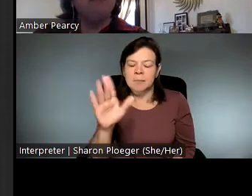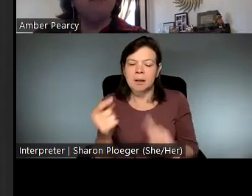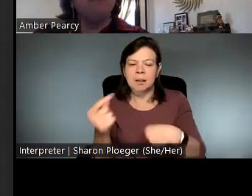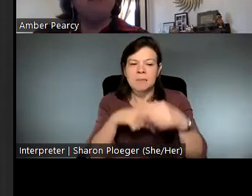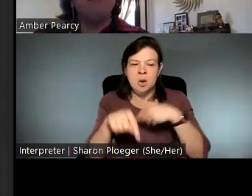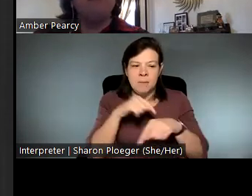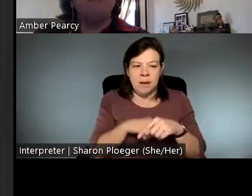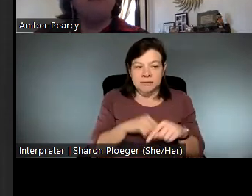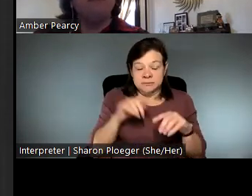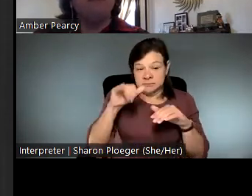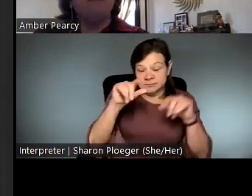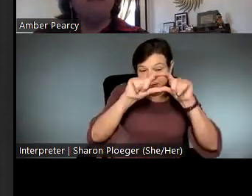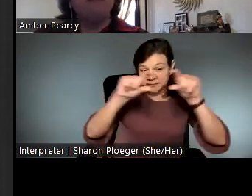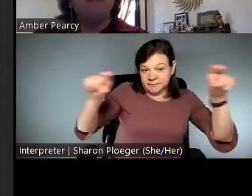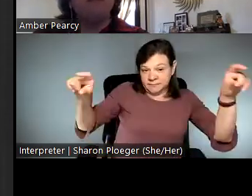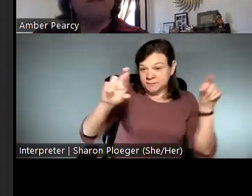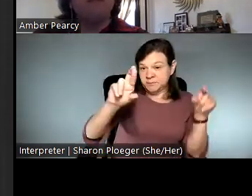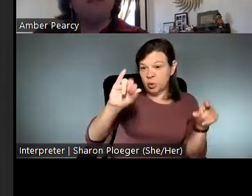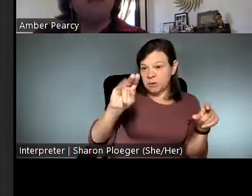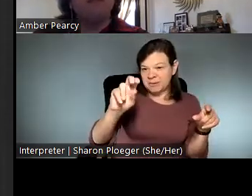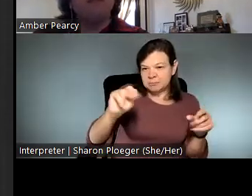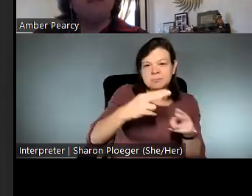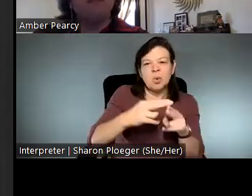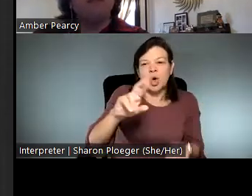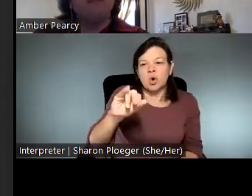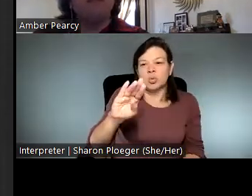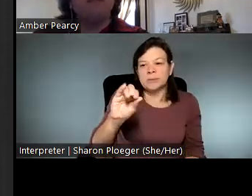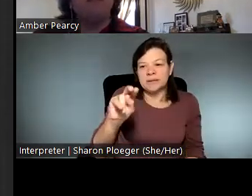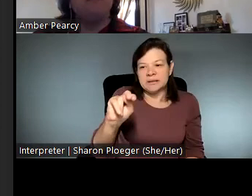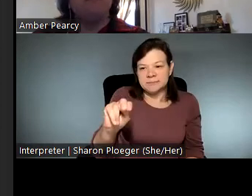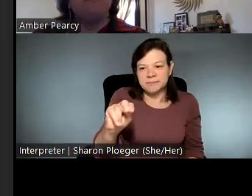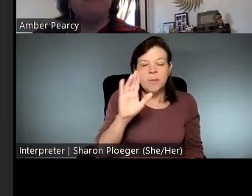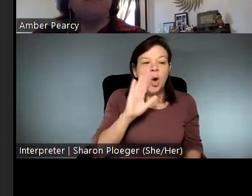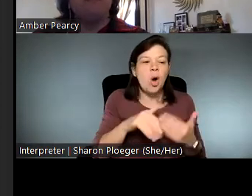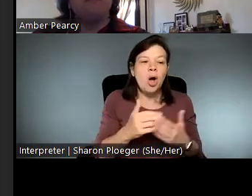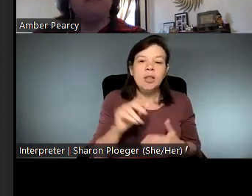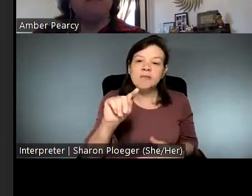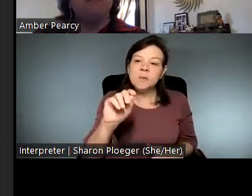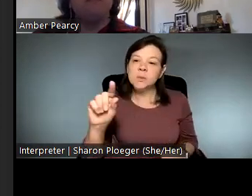On the top ribbon, which we'll call it the ribbon. That's where all of your little tool bars are,